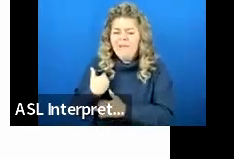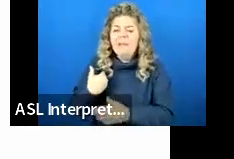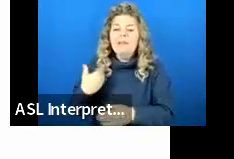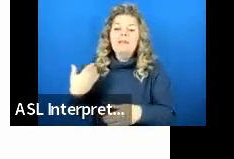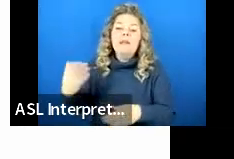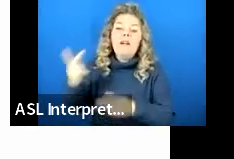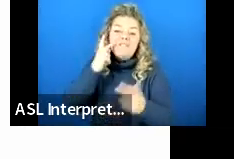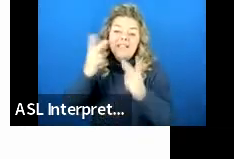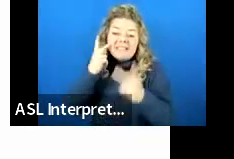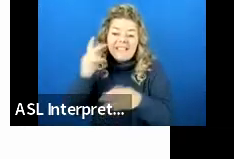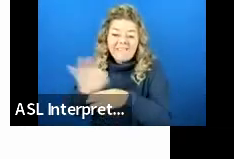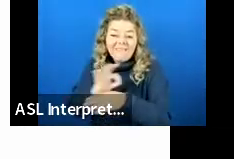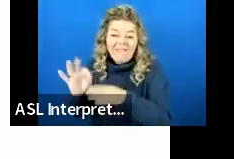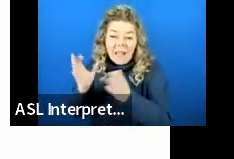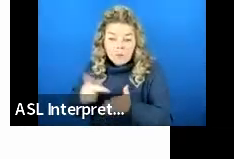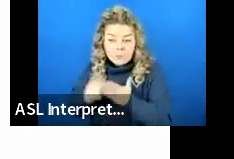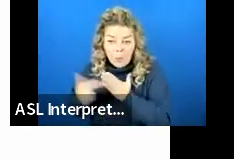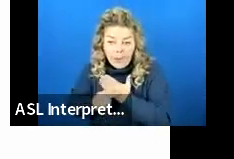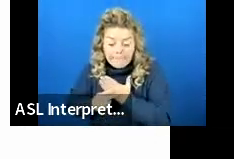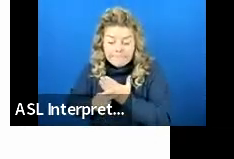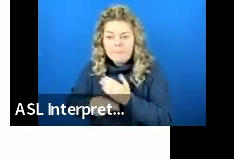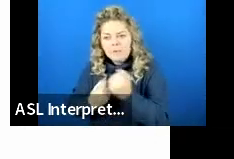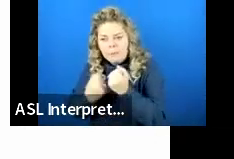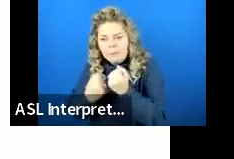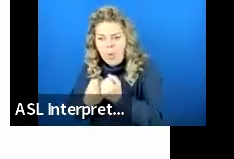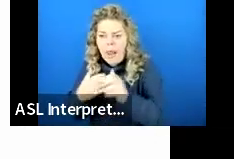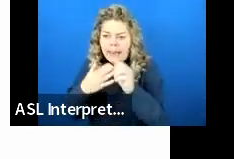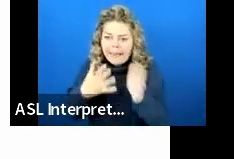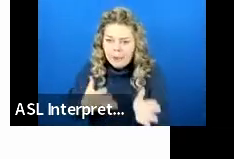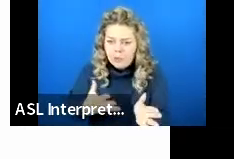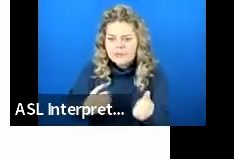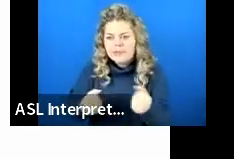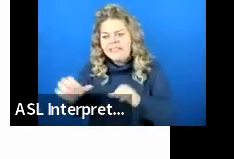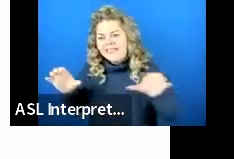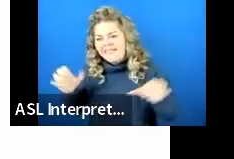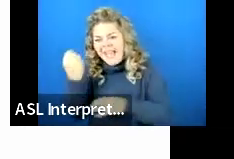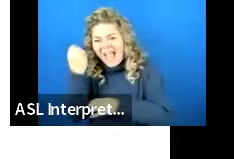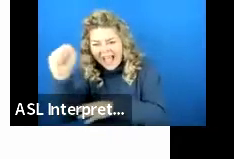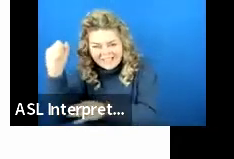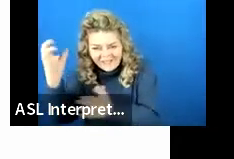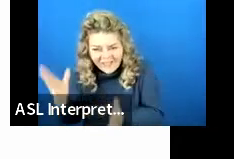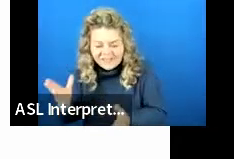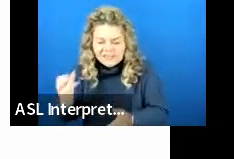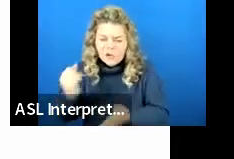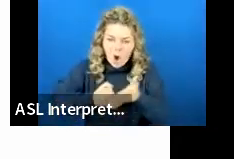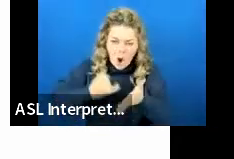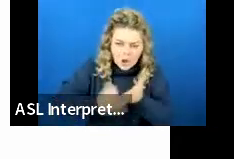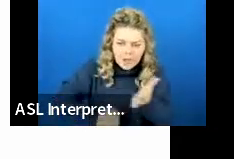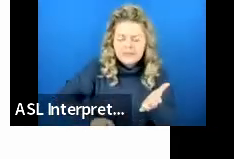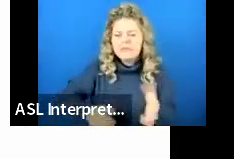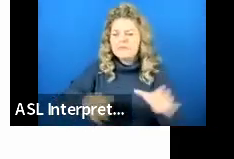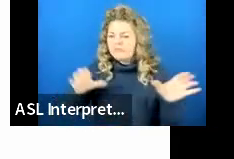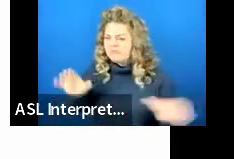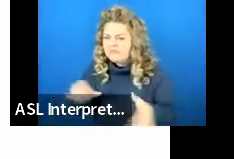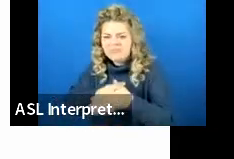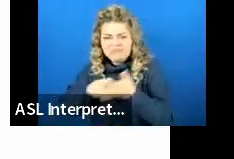that supports racial justice leaders, activist artists, scholars, and advocates alike, all in the name